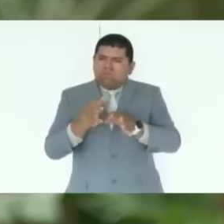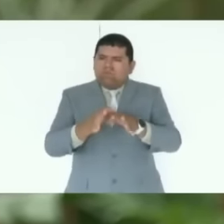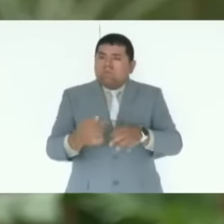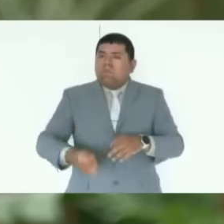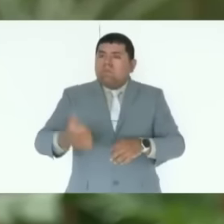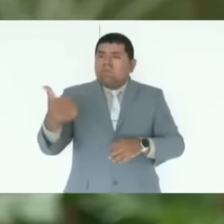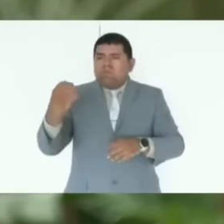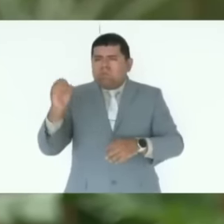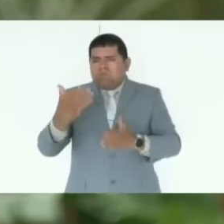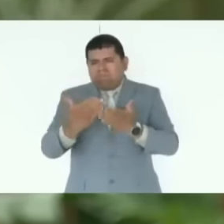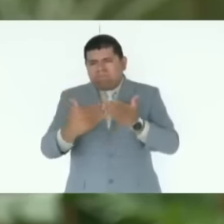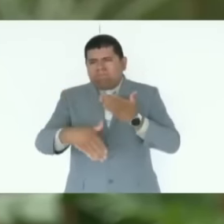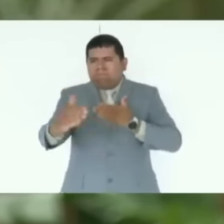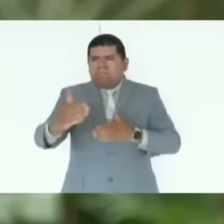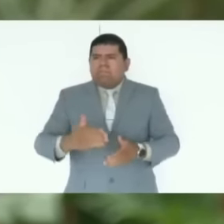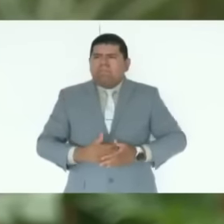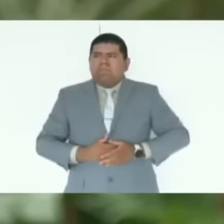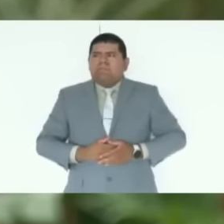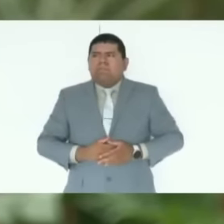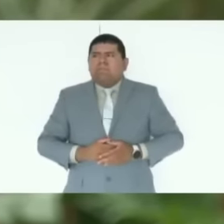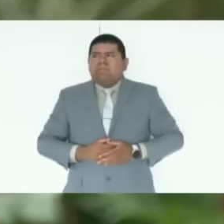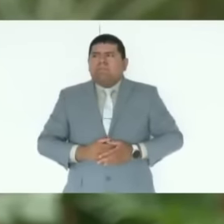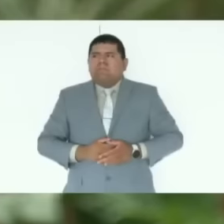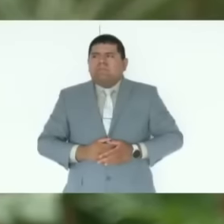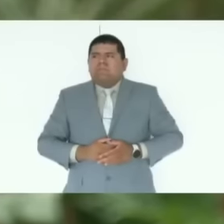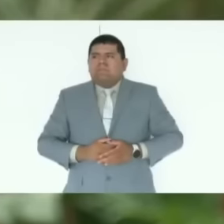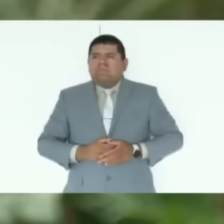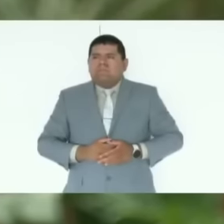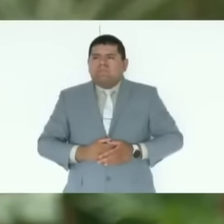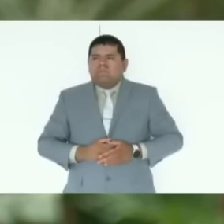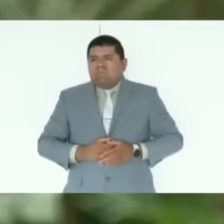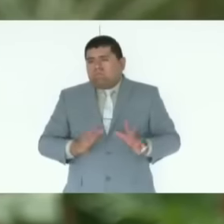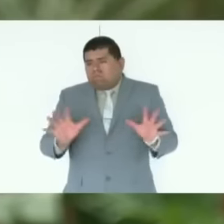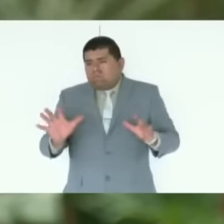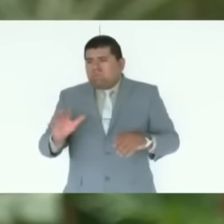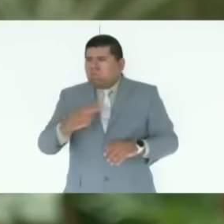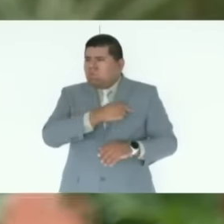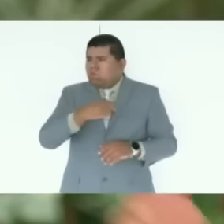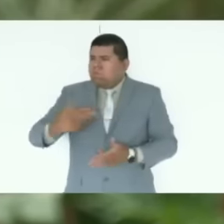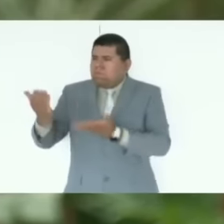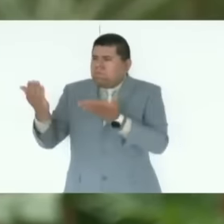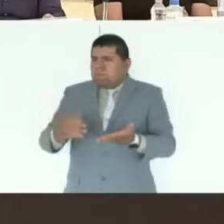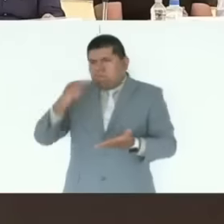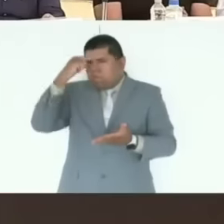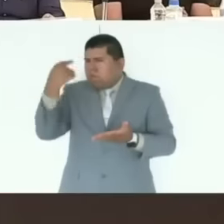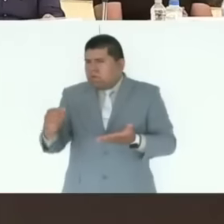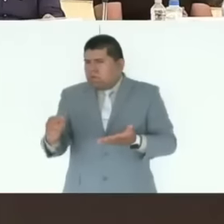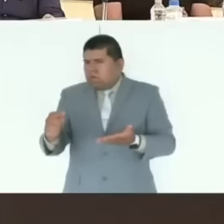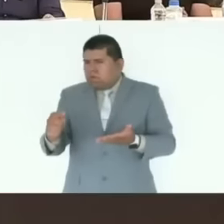of u here I want to commit myself because we have come to commit ourselves as we did in the campaign and as